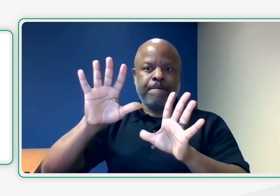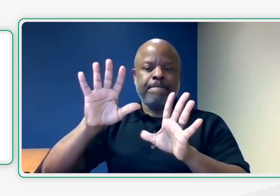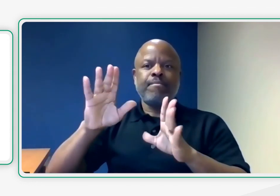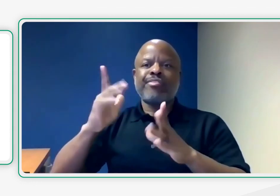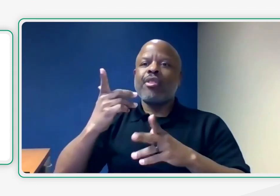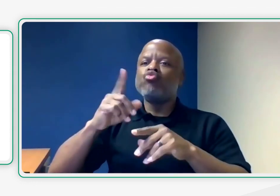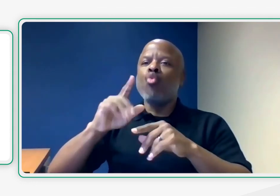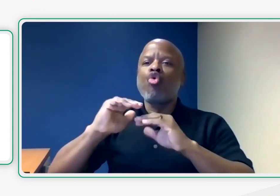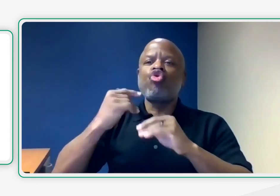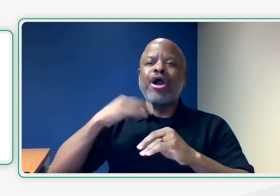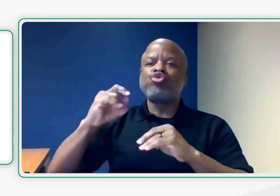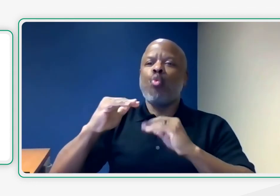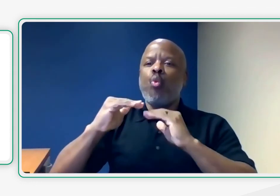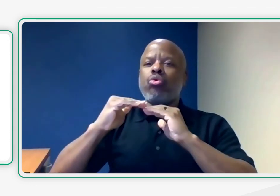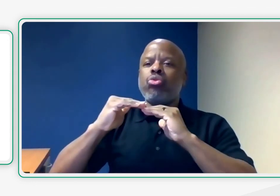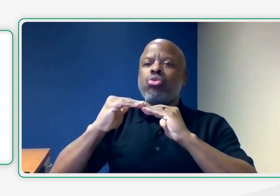You might have a new credit account.